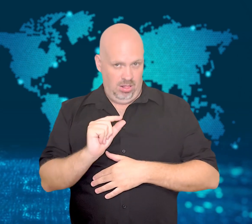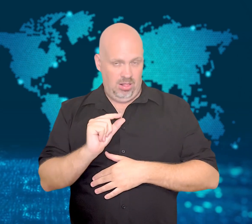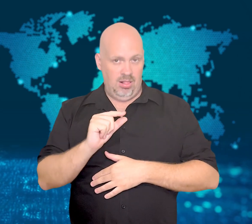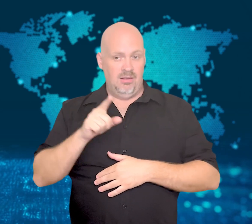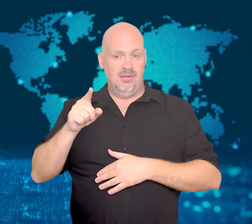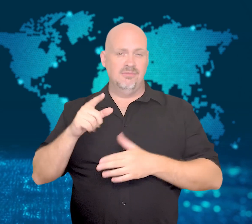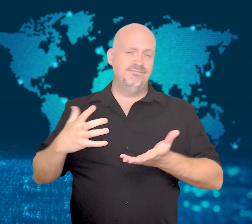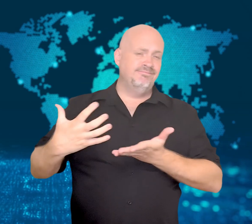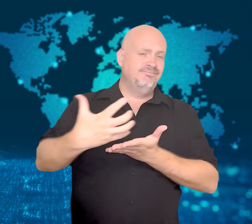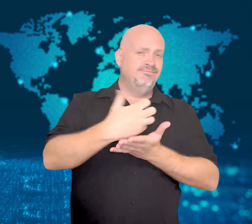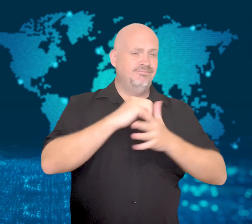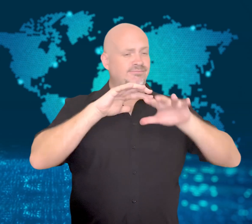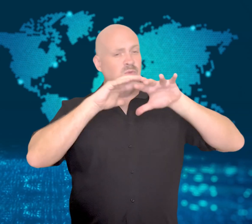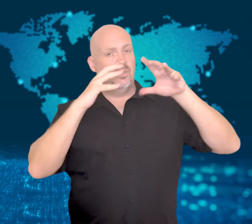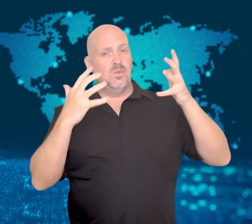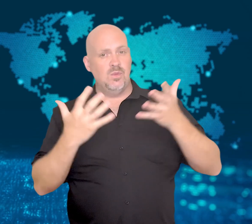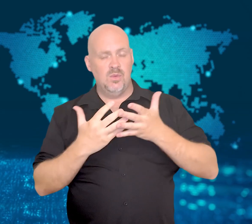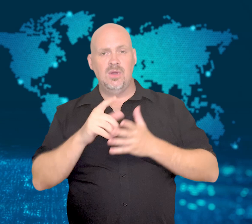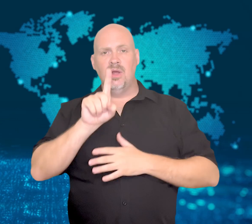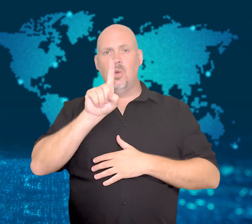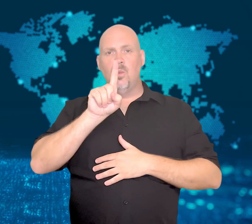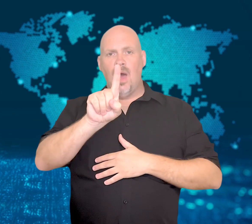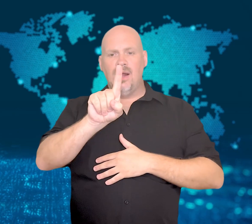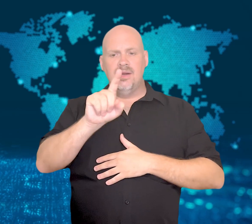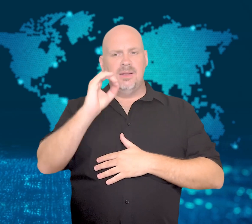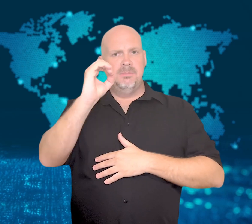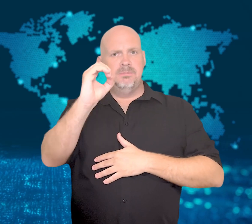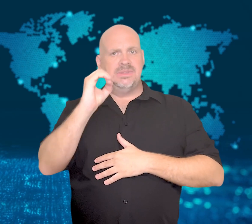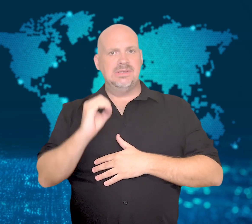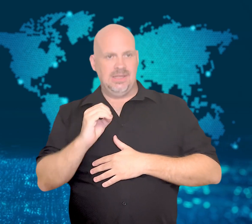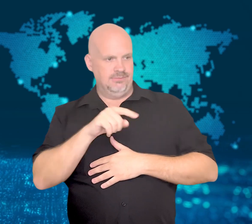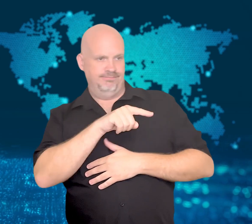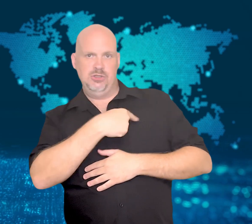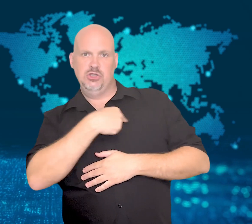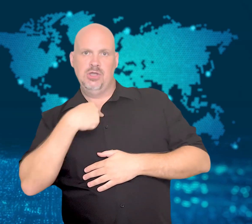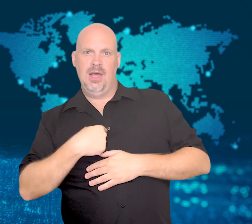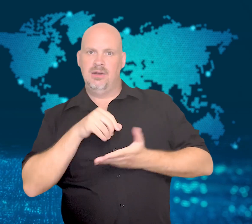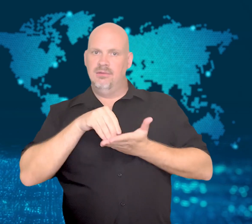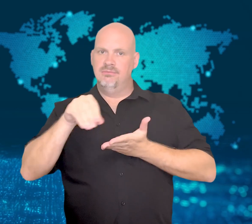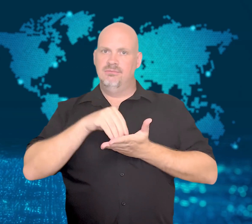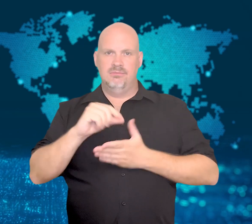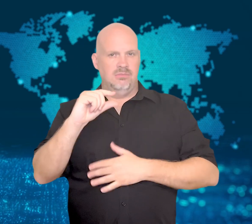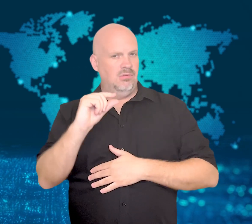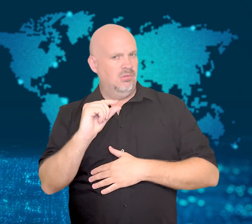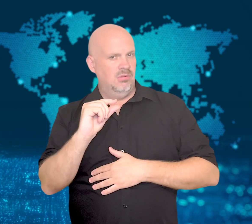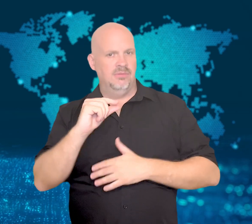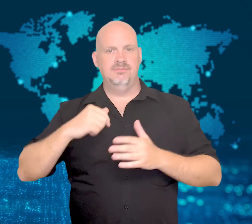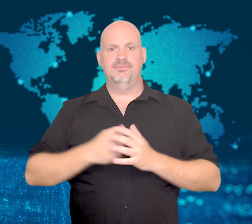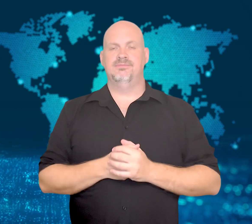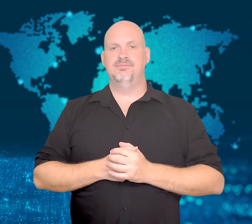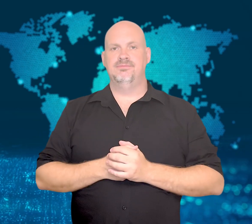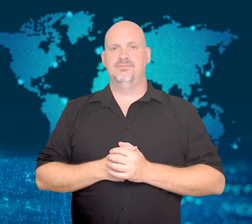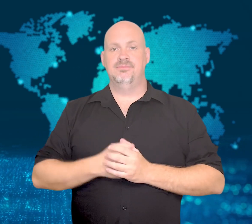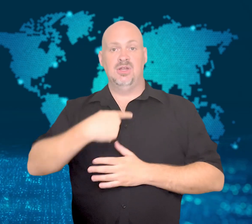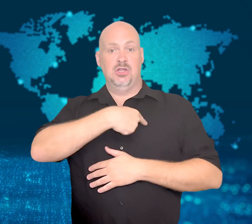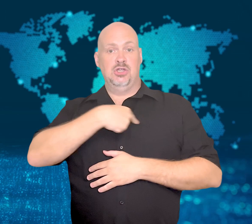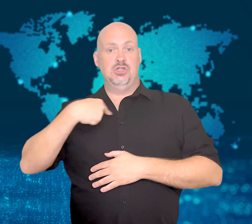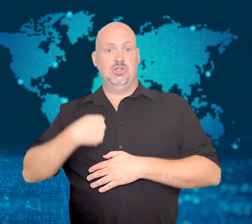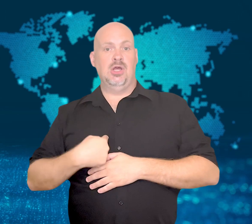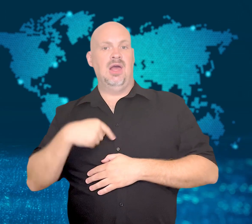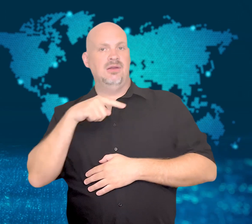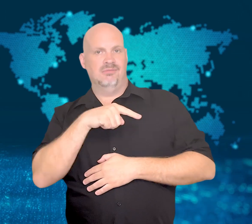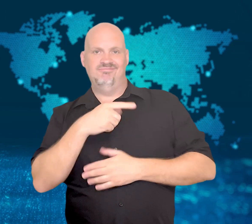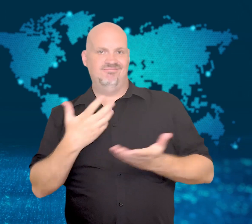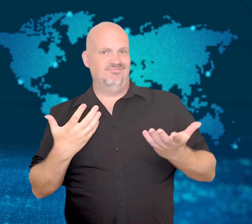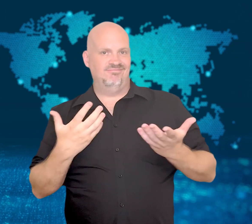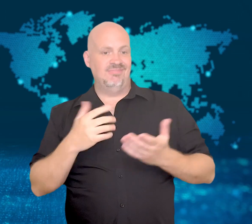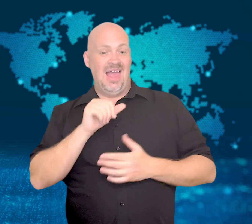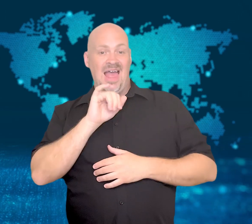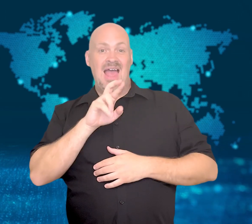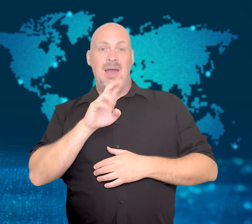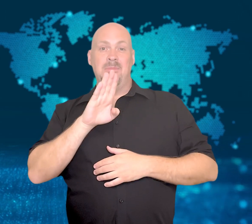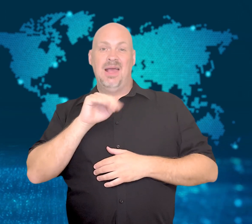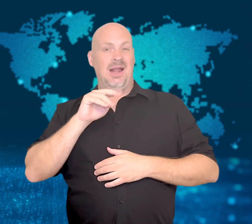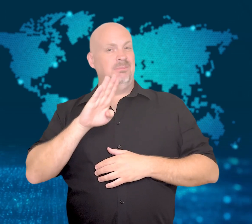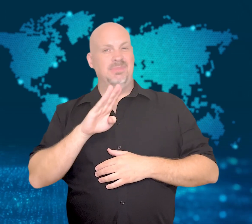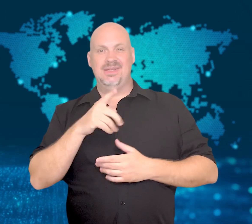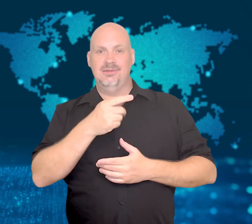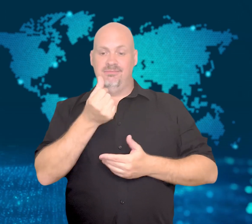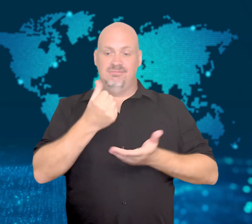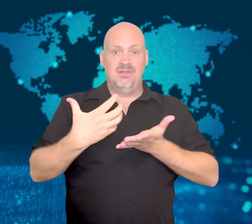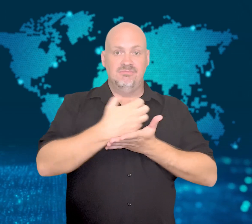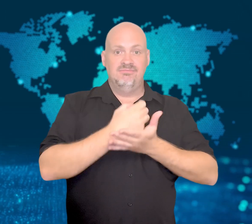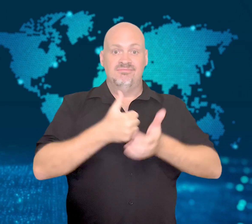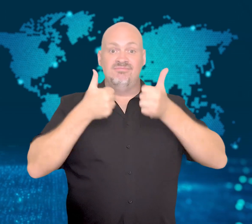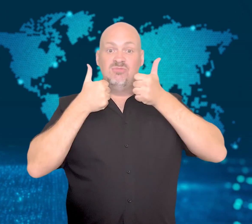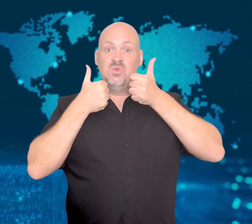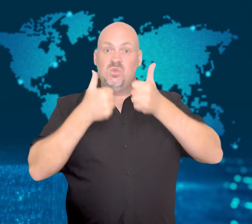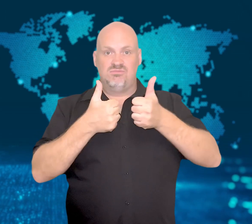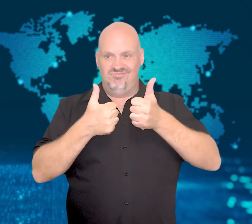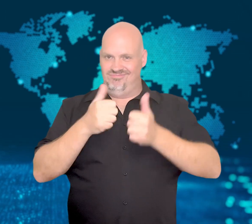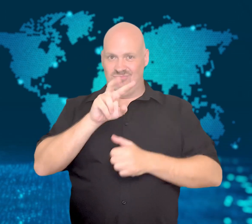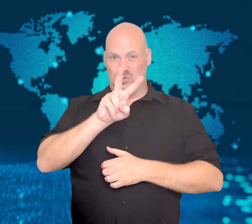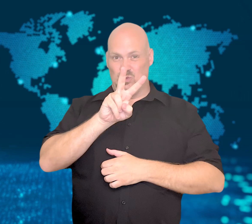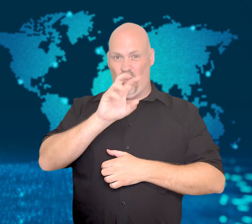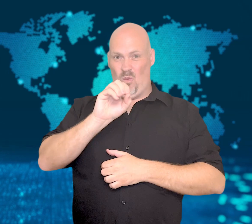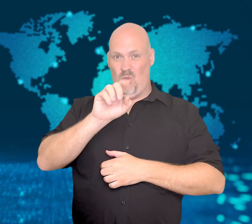China has become one of Airbnb's least profitable markets since 2015.